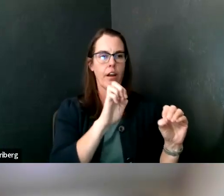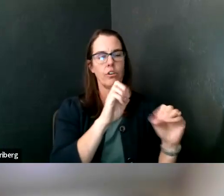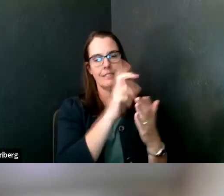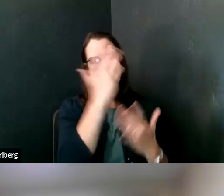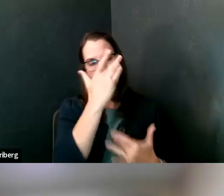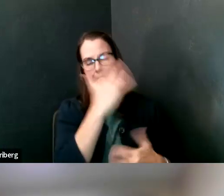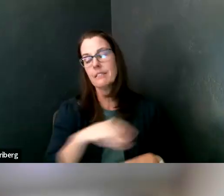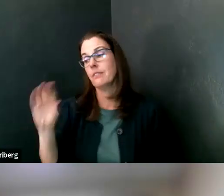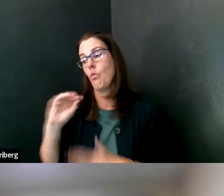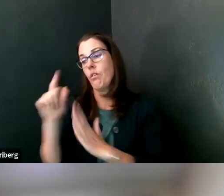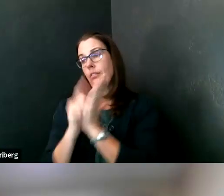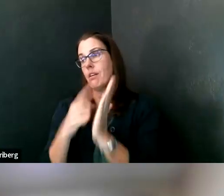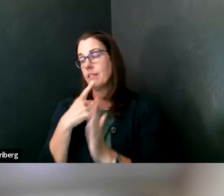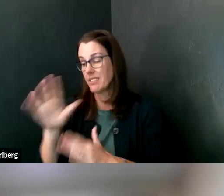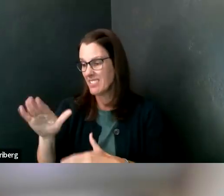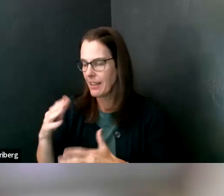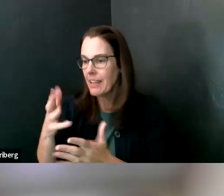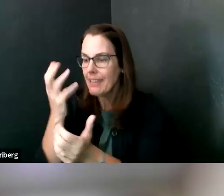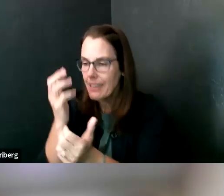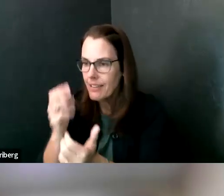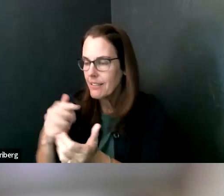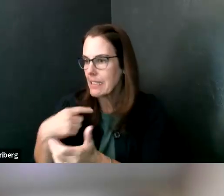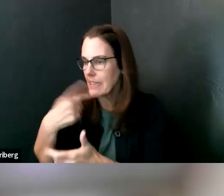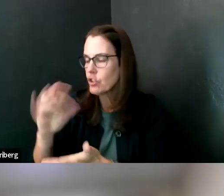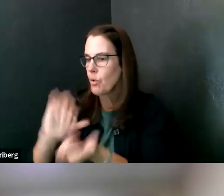and rule speaks directly to how drugs like these should be treated. And we know the board has been